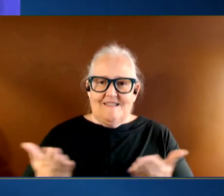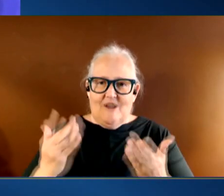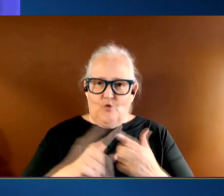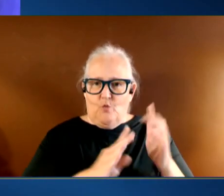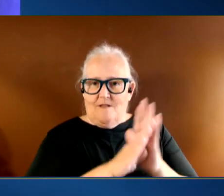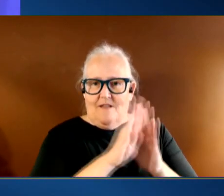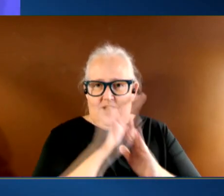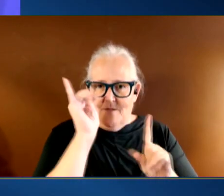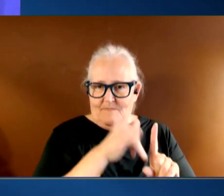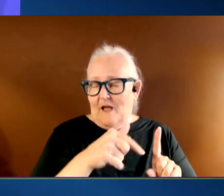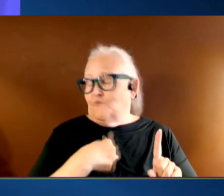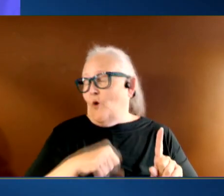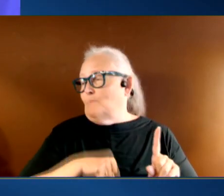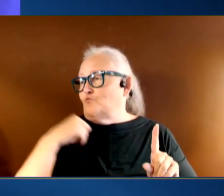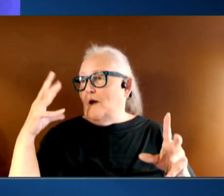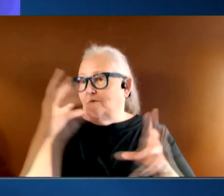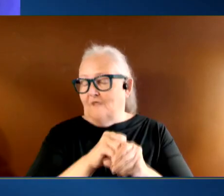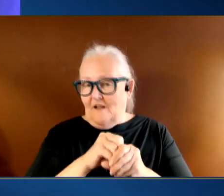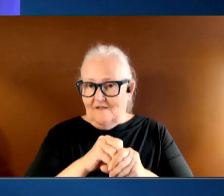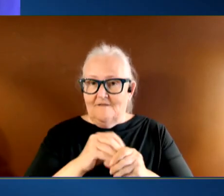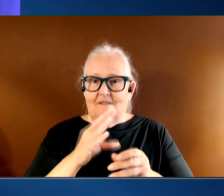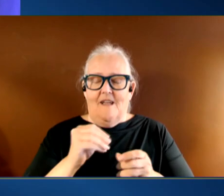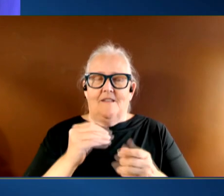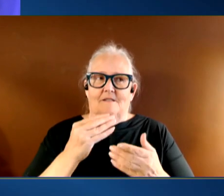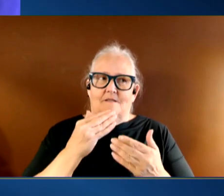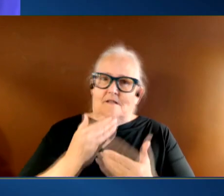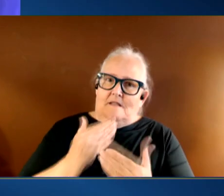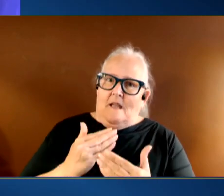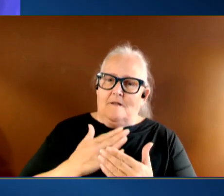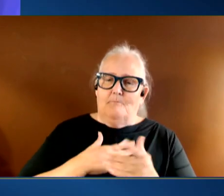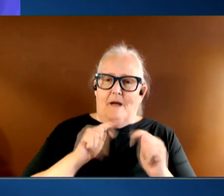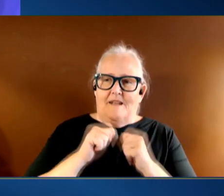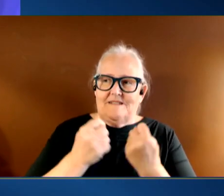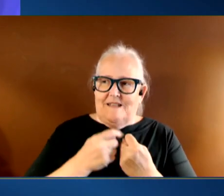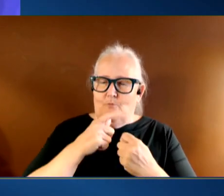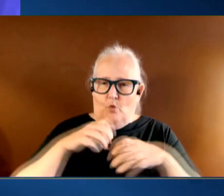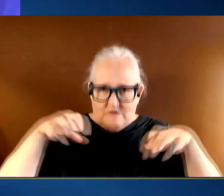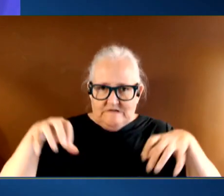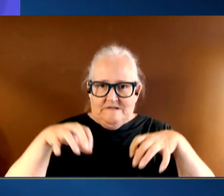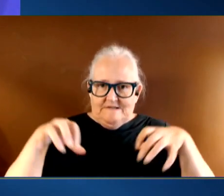that. I'm especially proud of my team, who put in all the legwork to make it happen.